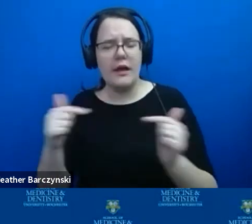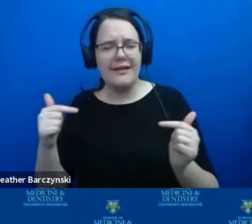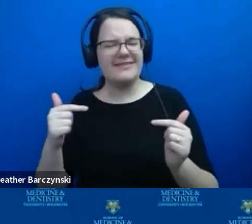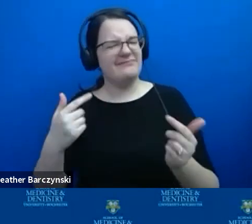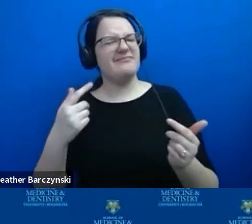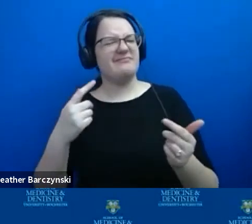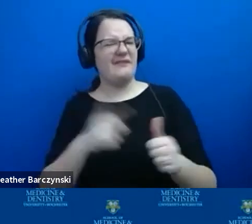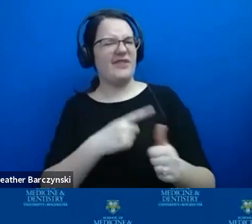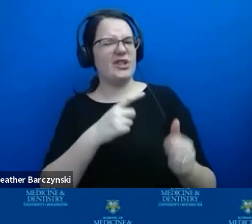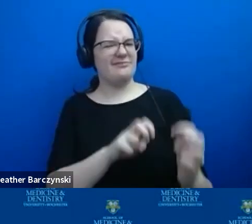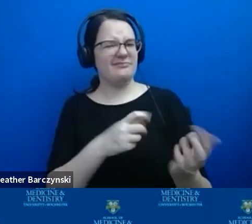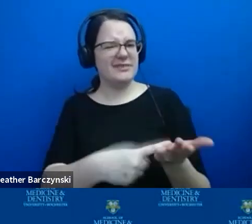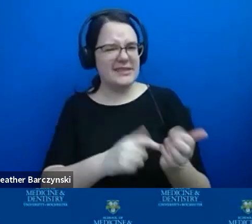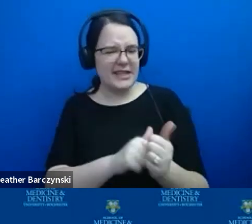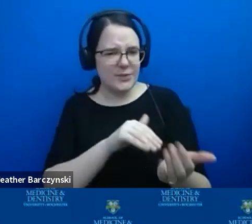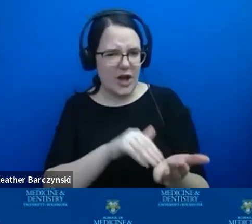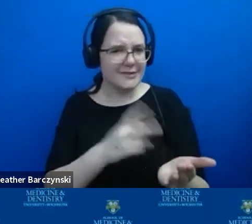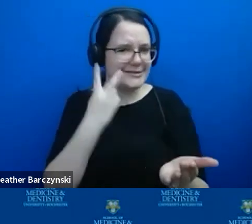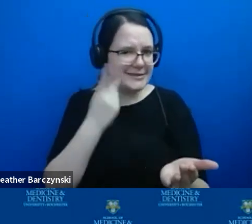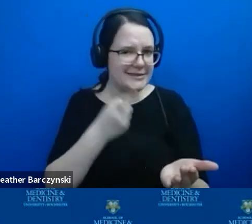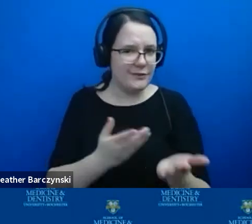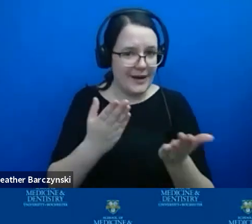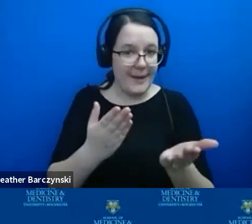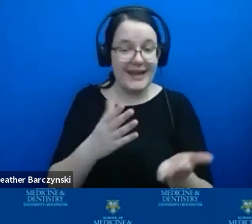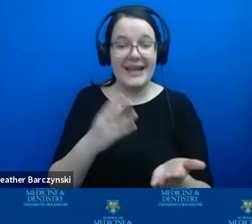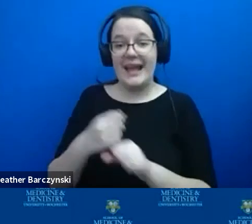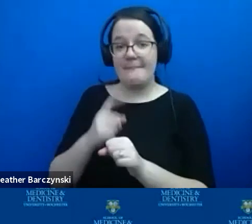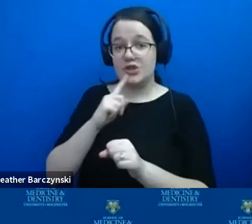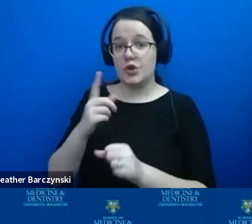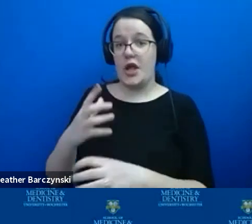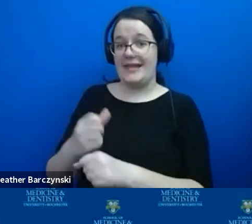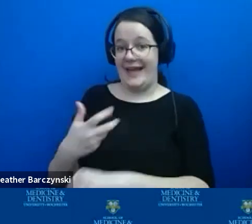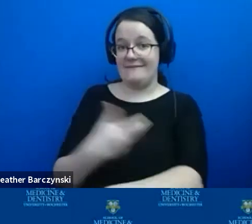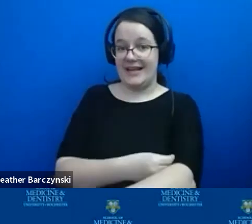make sure that you're getting that vaccine in a supervised environment where there is a physician